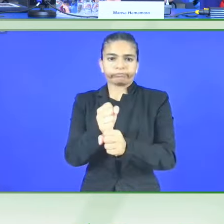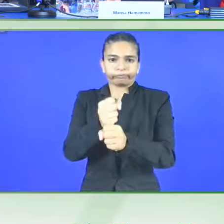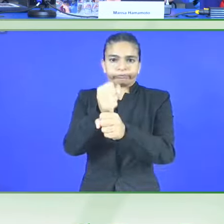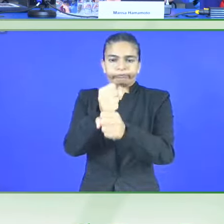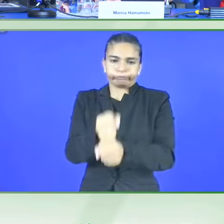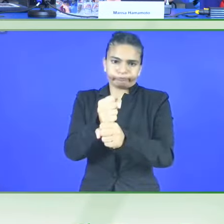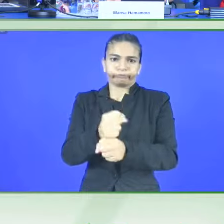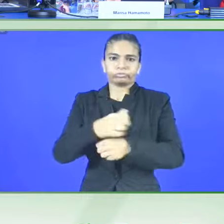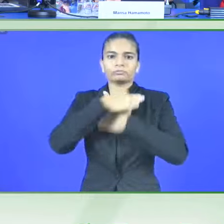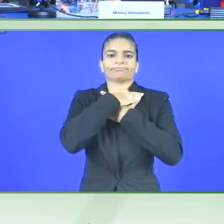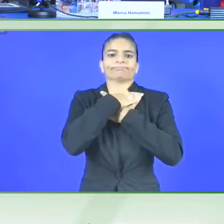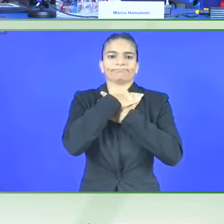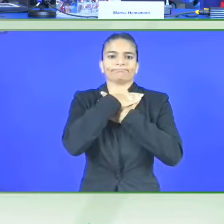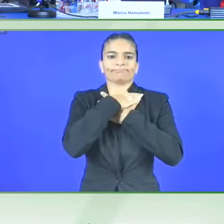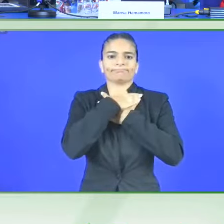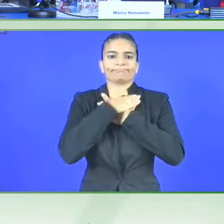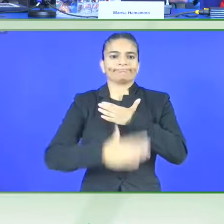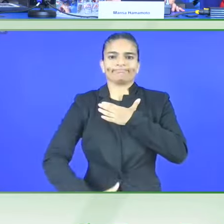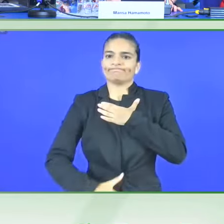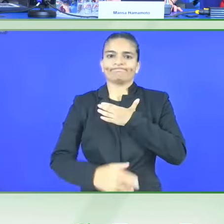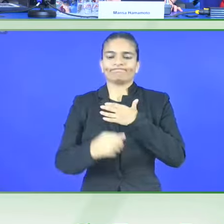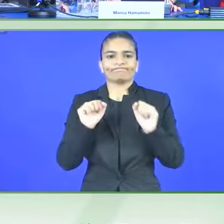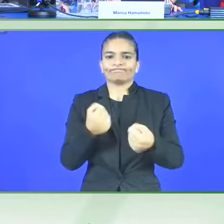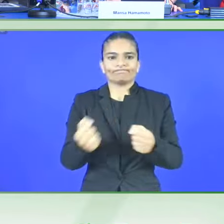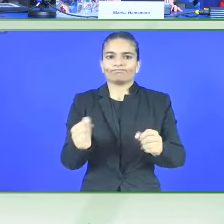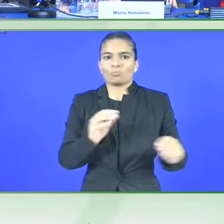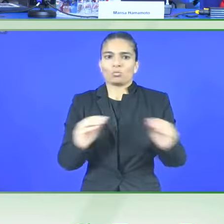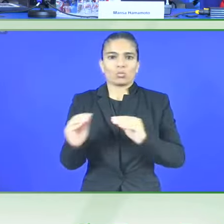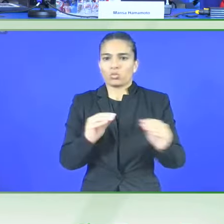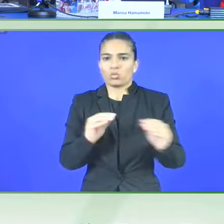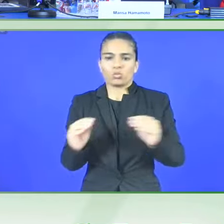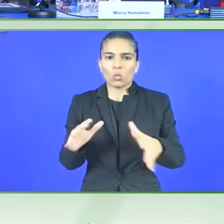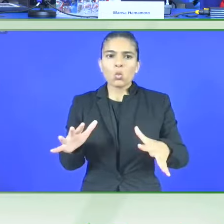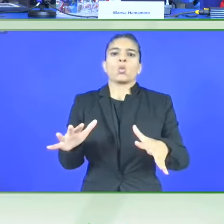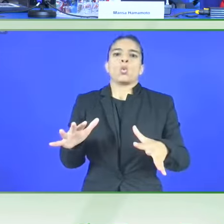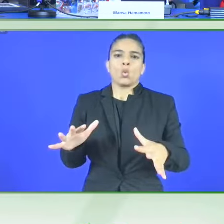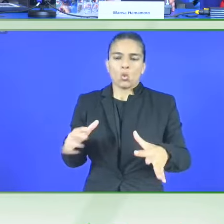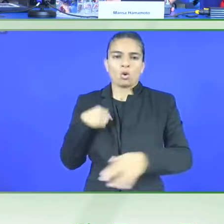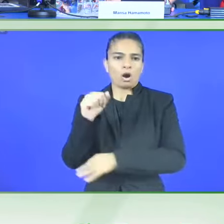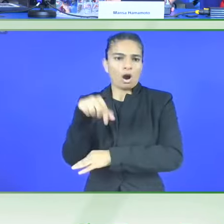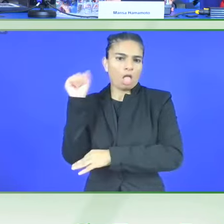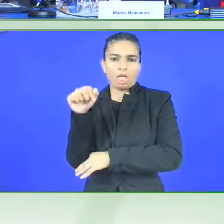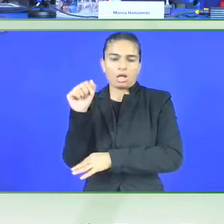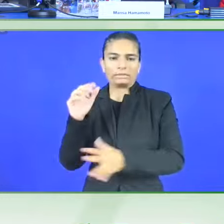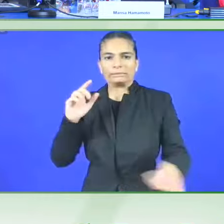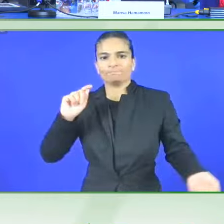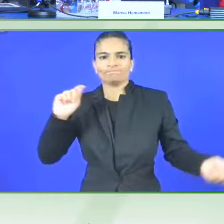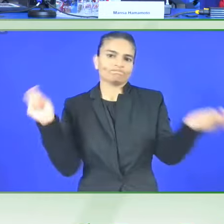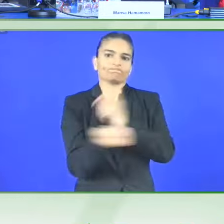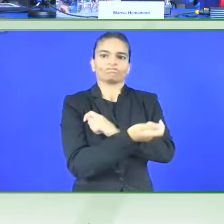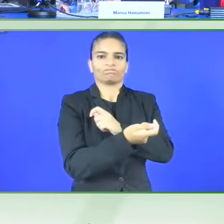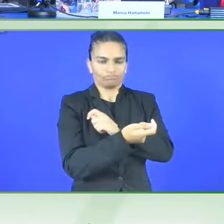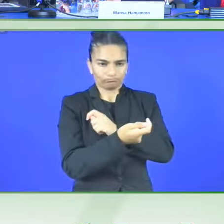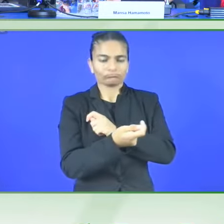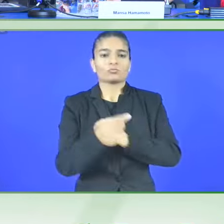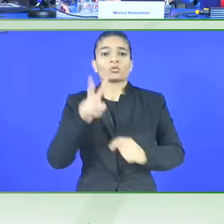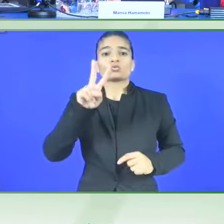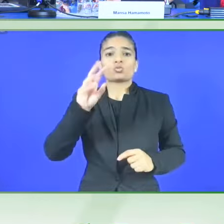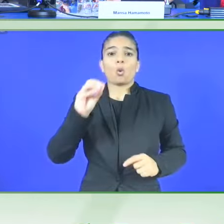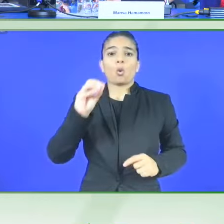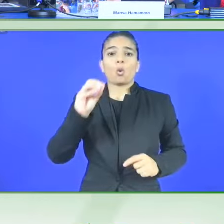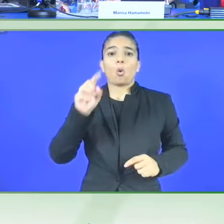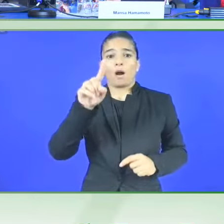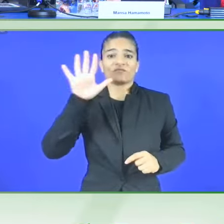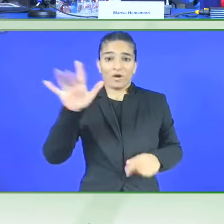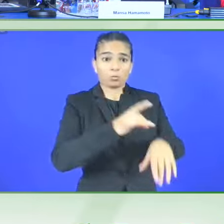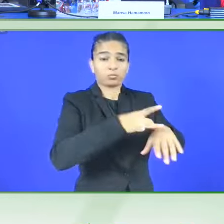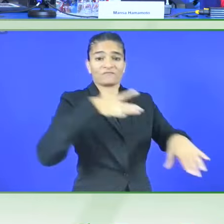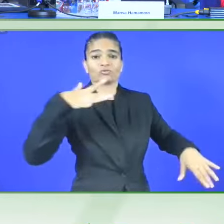contribute to a more inclusive world through the power of arts and culture, which we believe